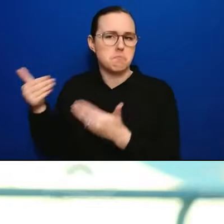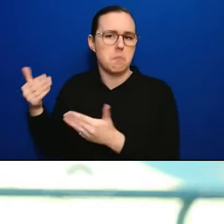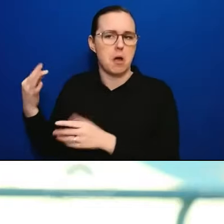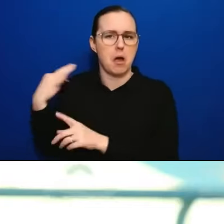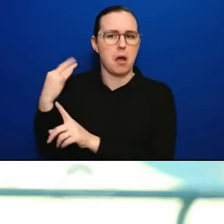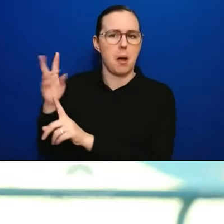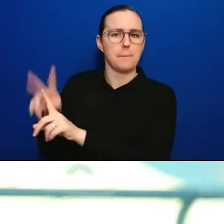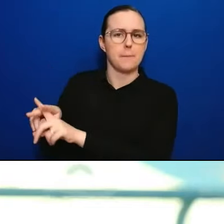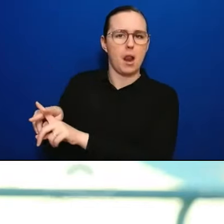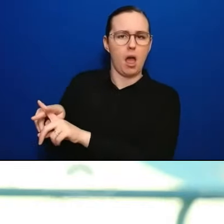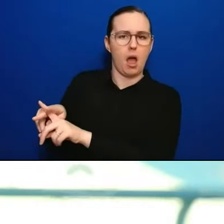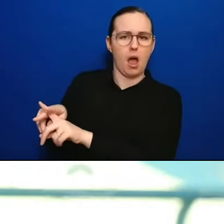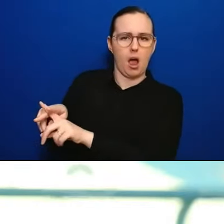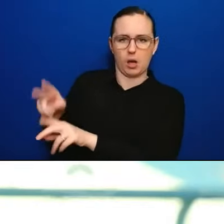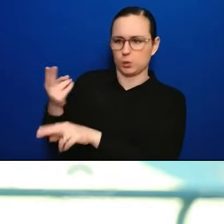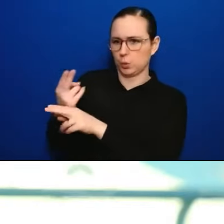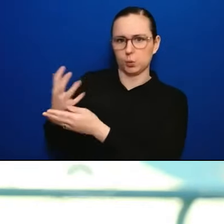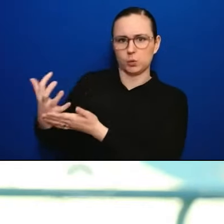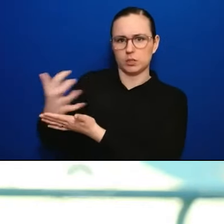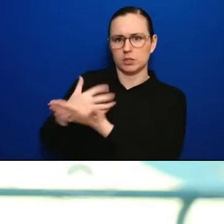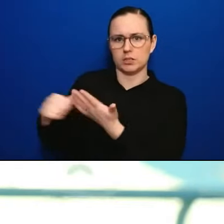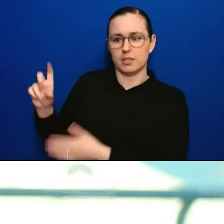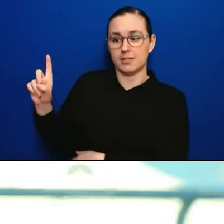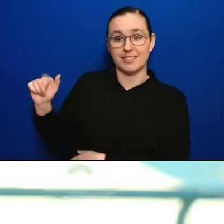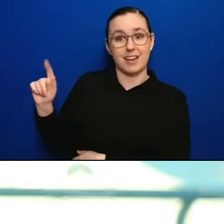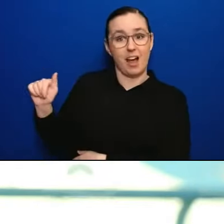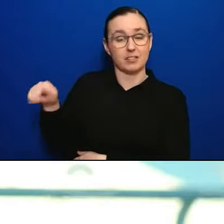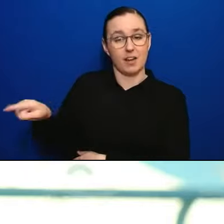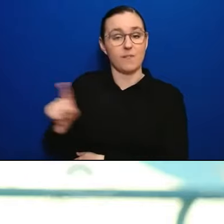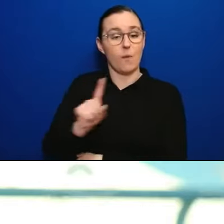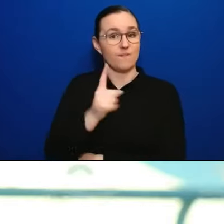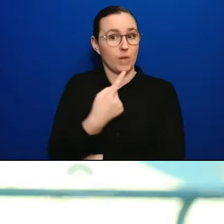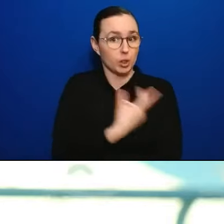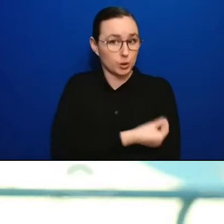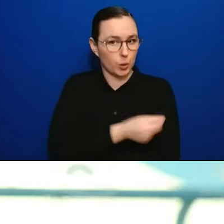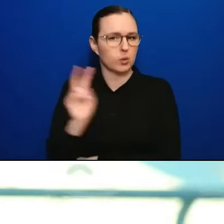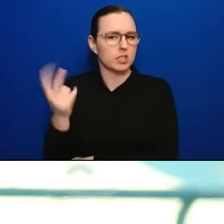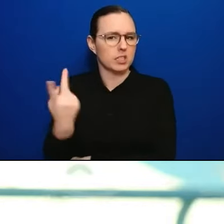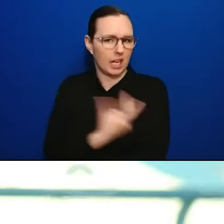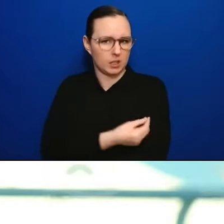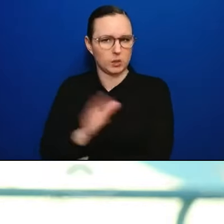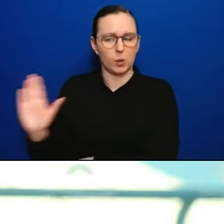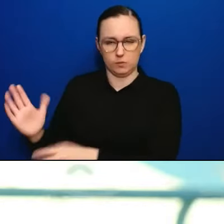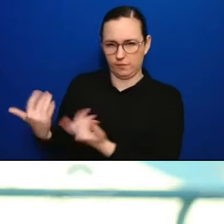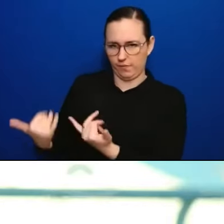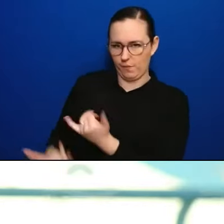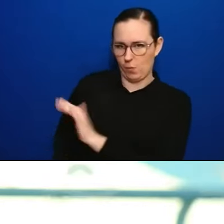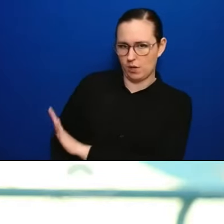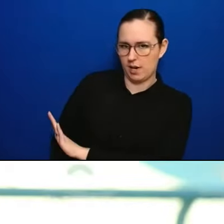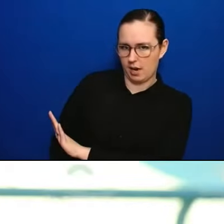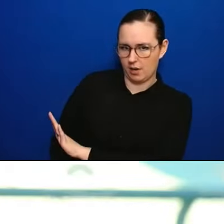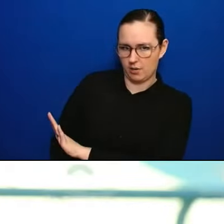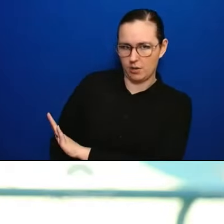the FDA has said, go ahead and put in the application with the data that you have for the